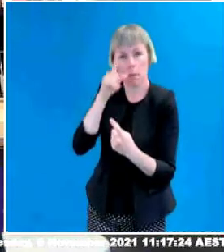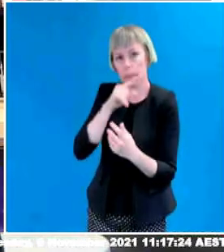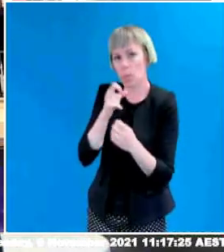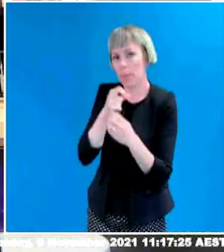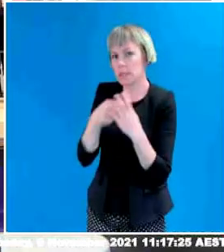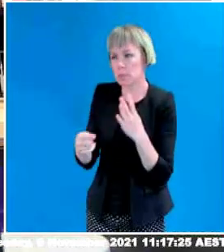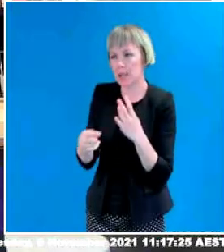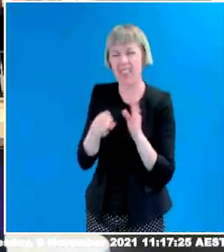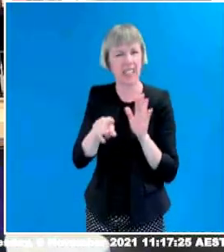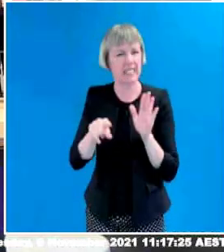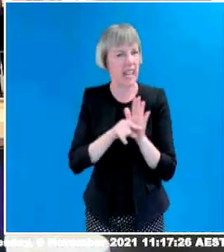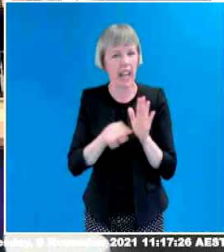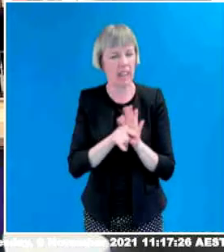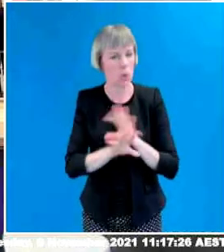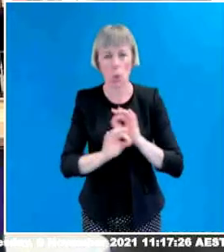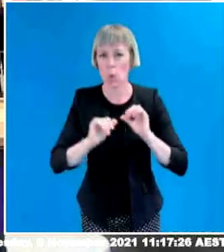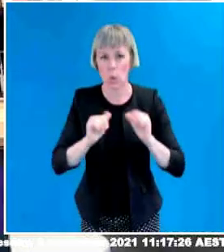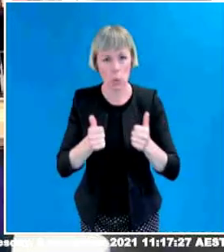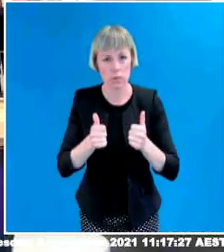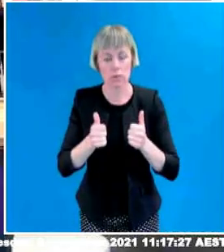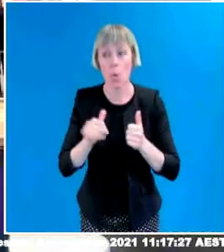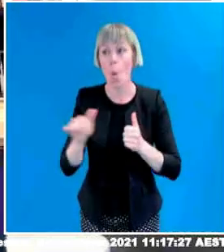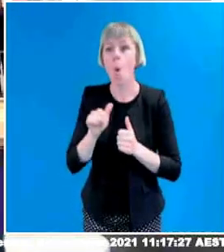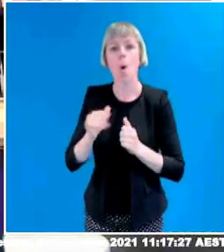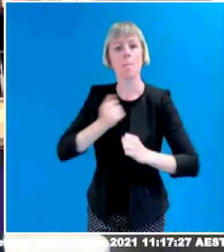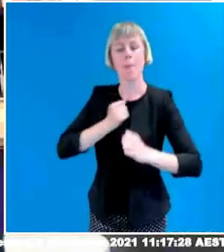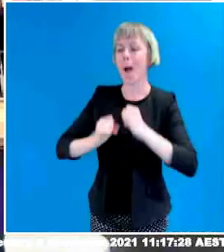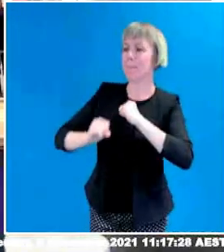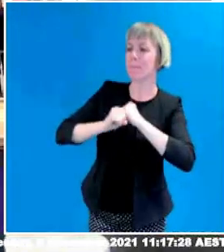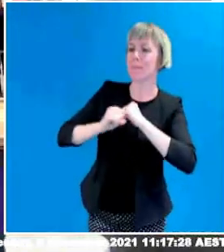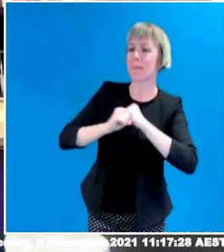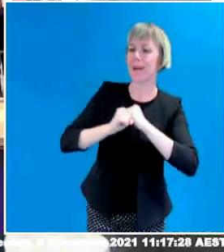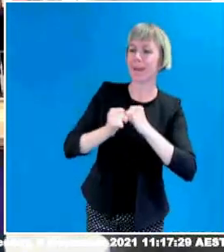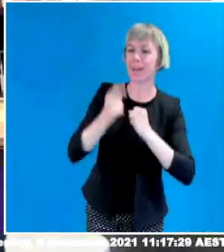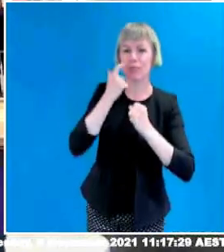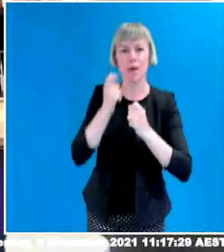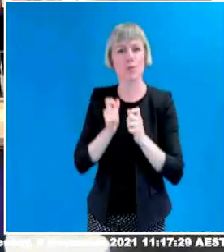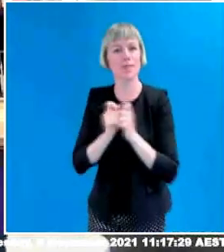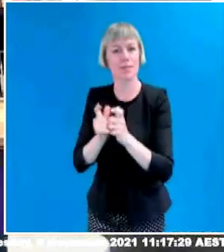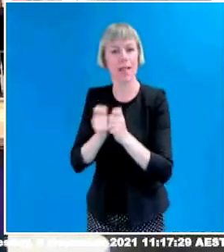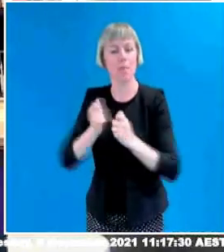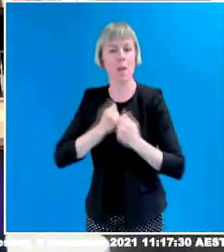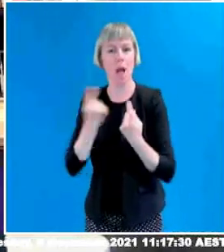involving people in a more inclusive way, not marketing their product to persons with disability.